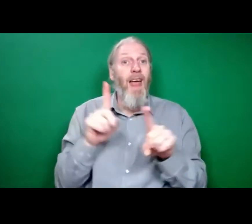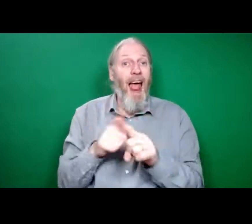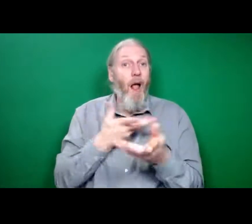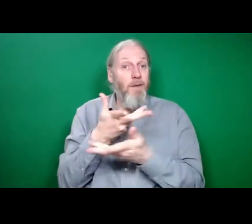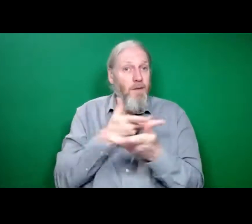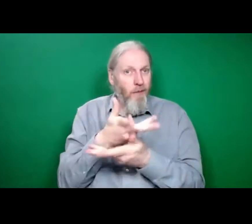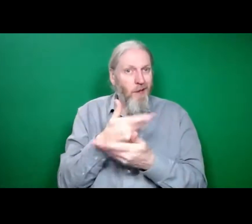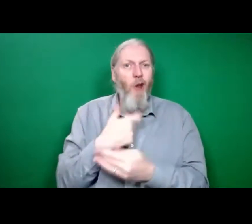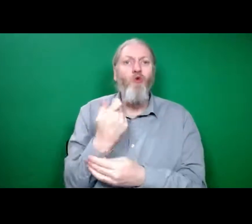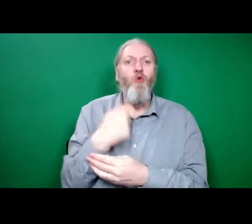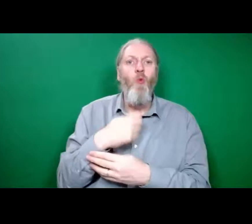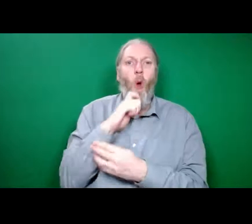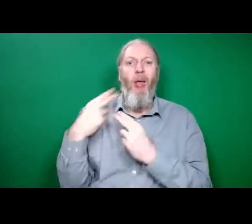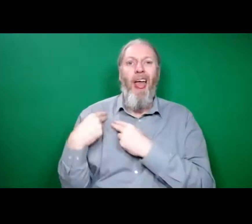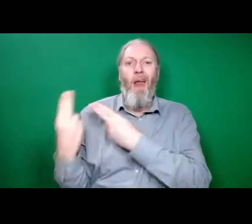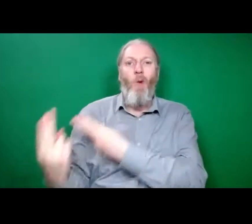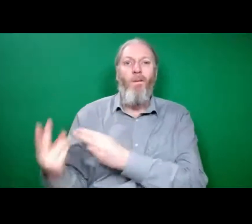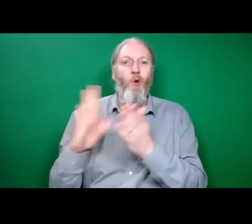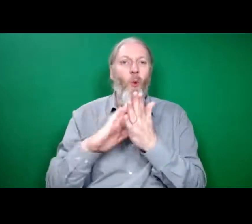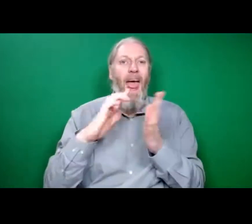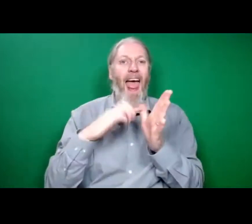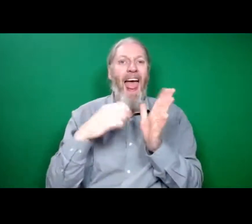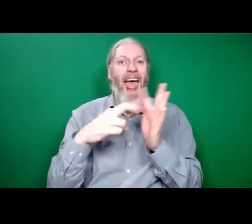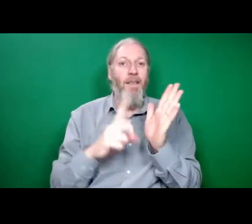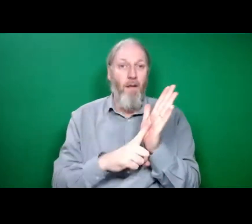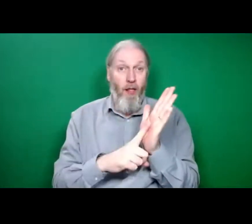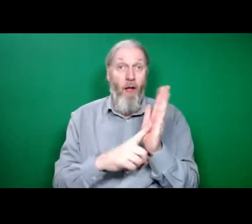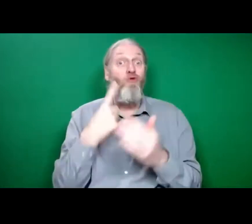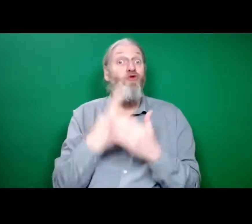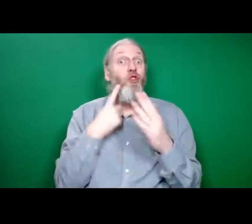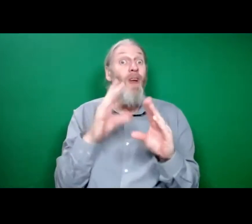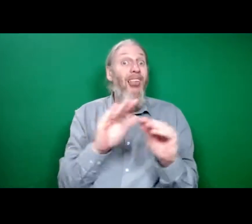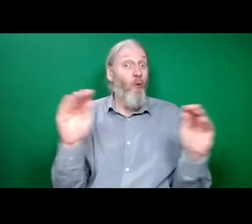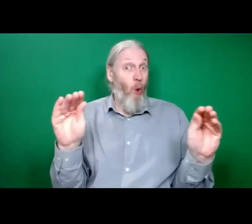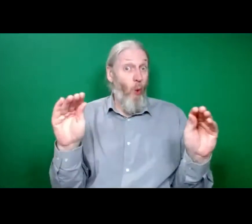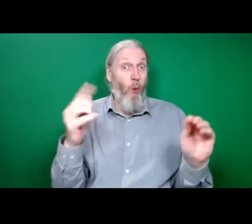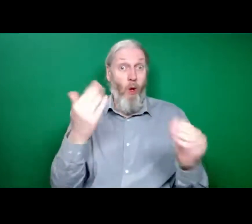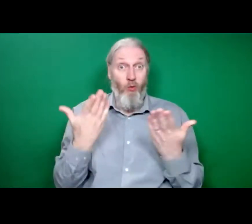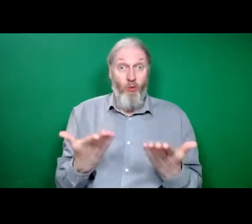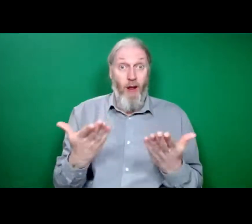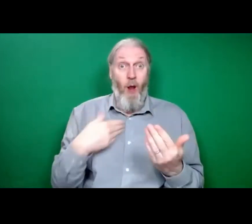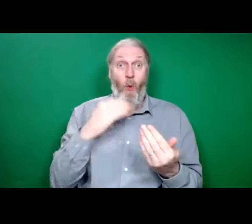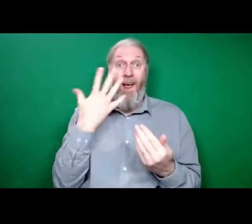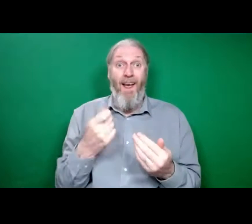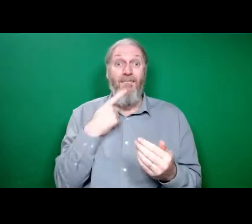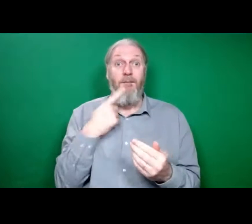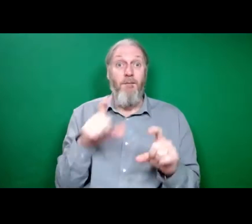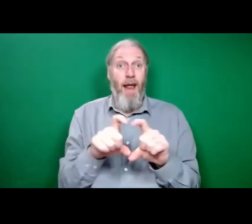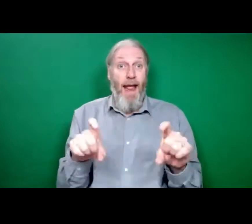We better kick off. Thank you to you all for joining us today.